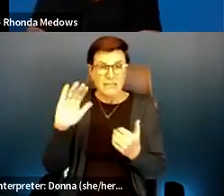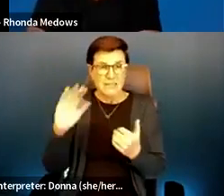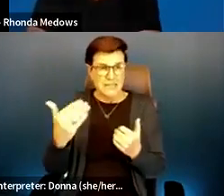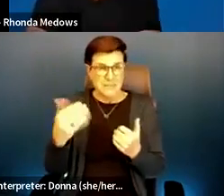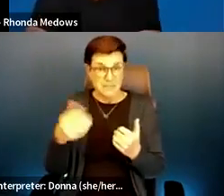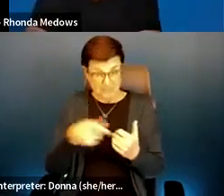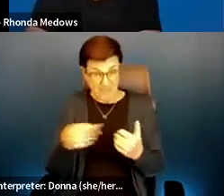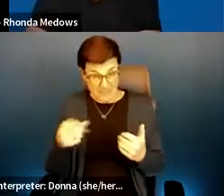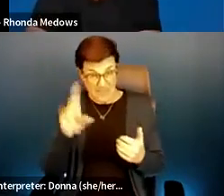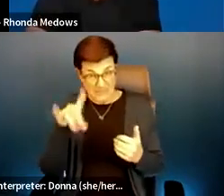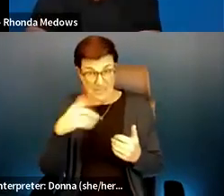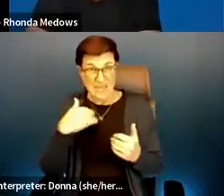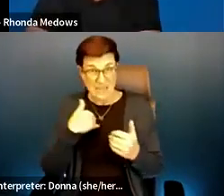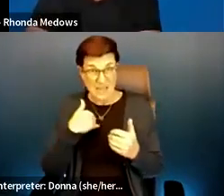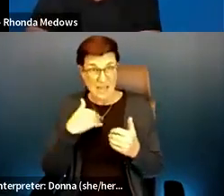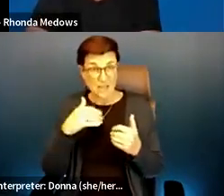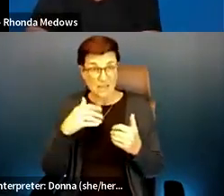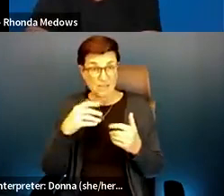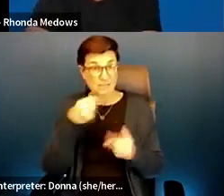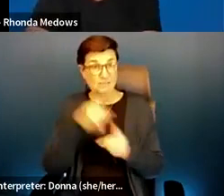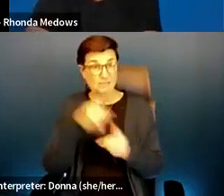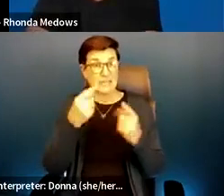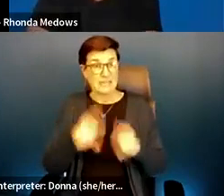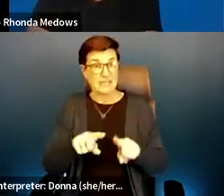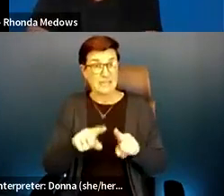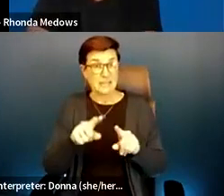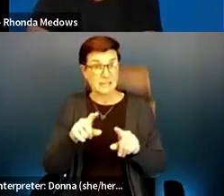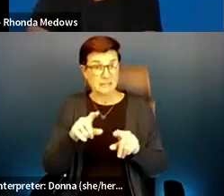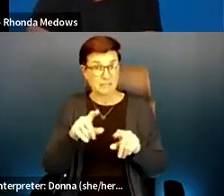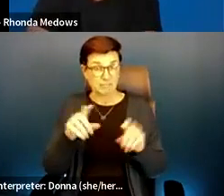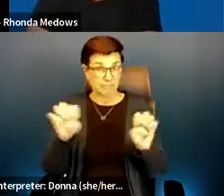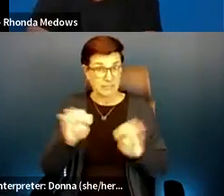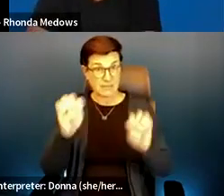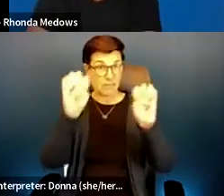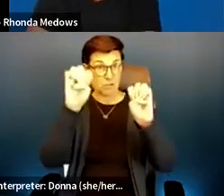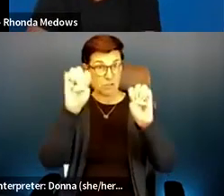command structure, that training and maybe the protocols for that happening was lacking.